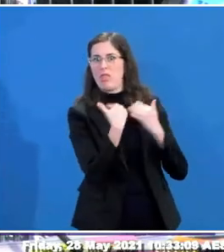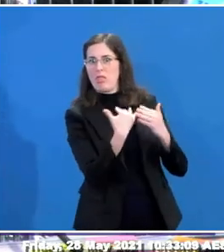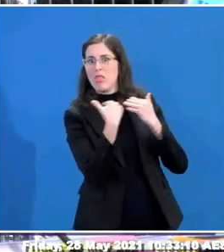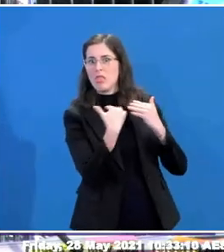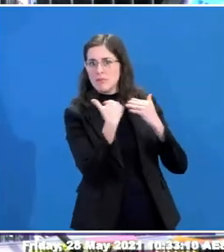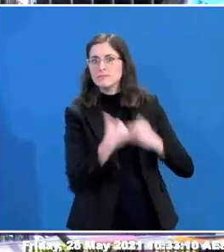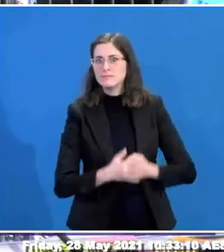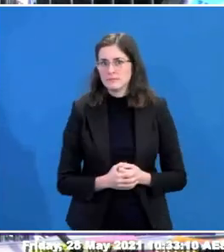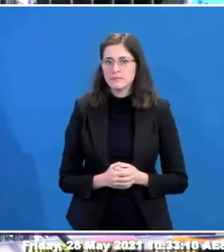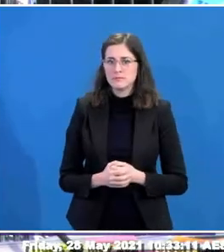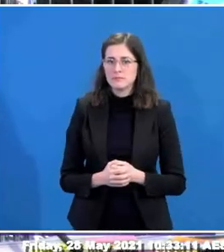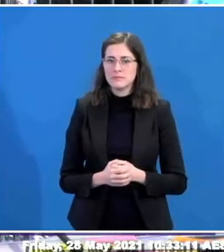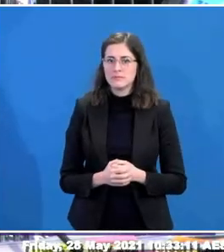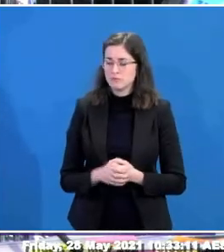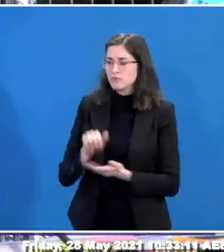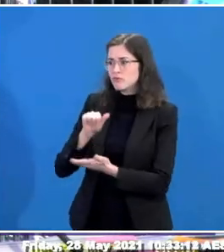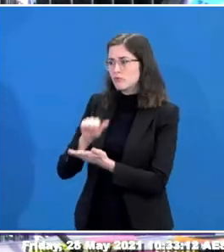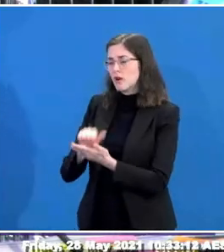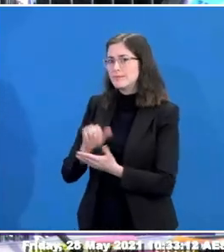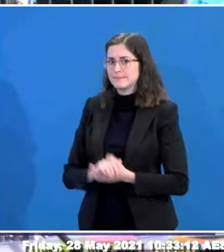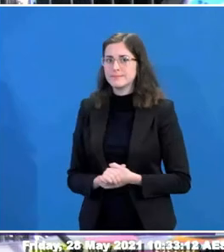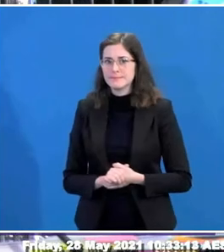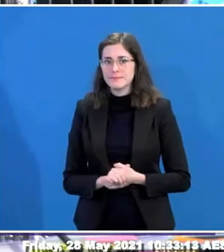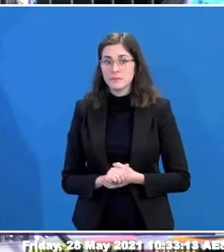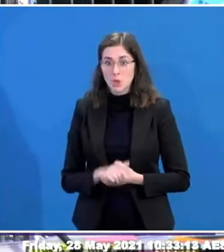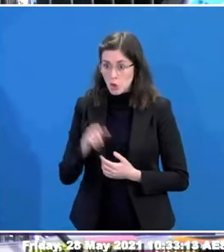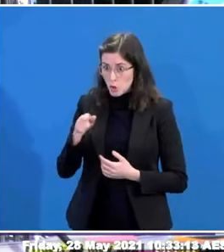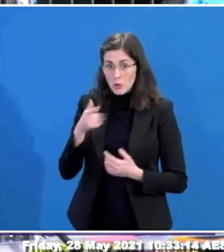Did you read the insights and observations carefully?